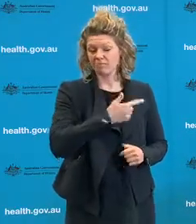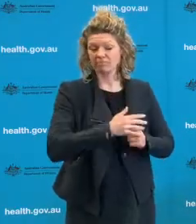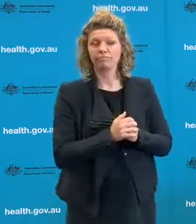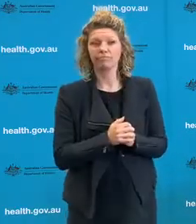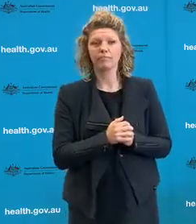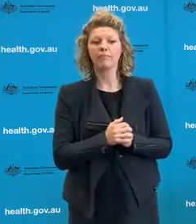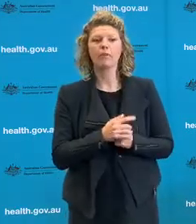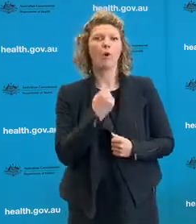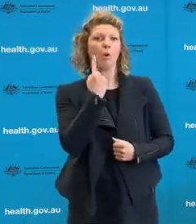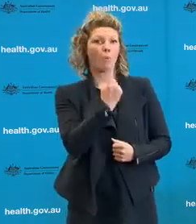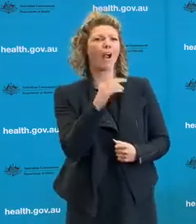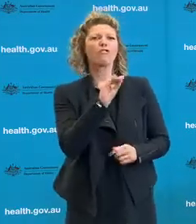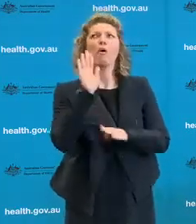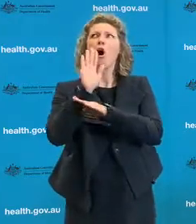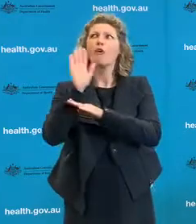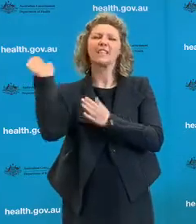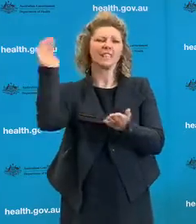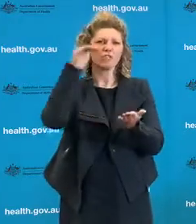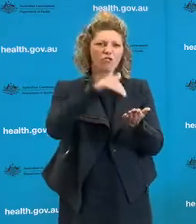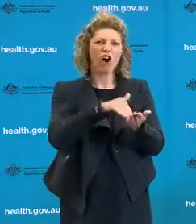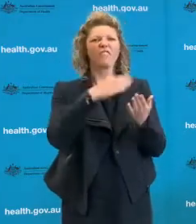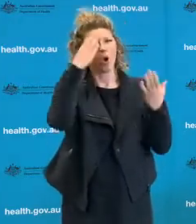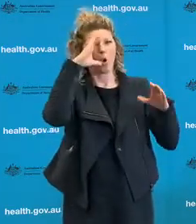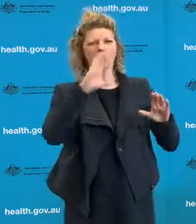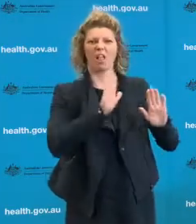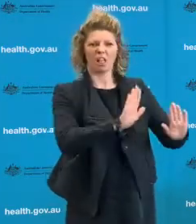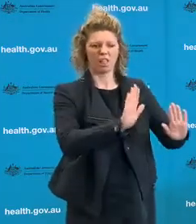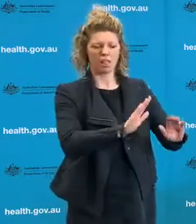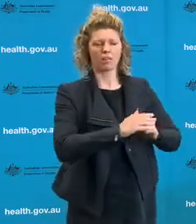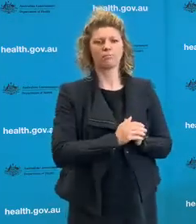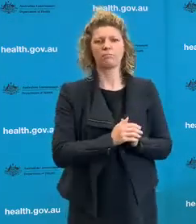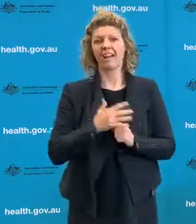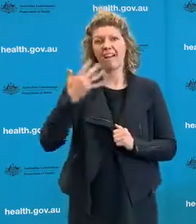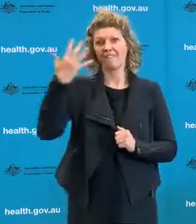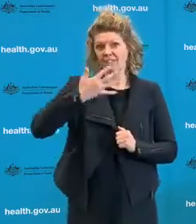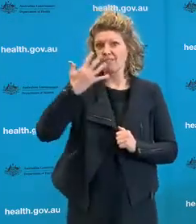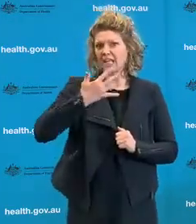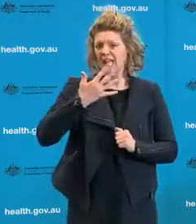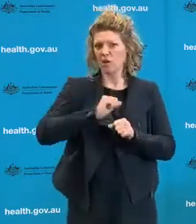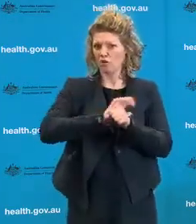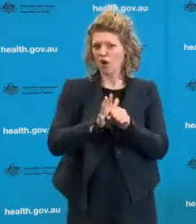One was overseas acquired, 15 were locally acquired and contacts of